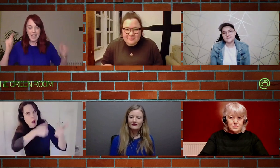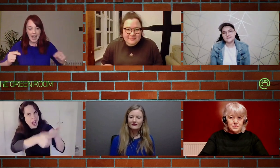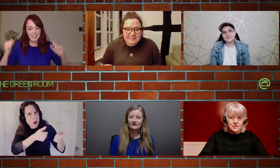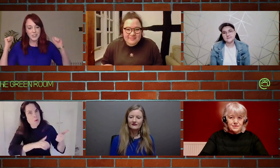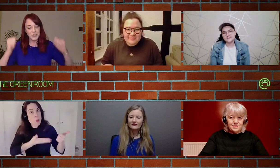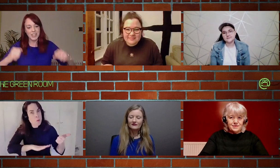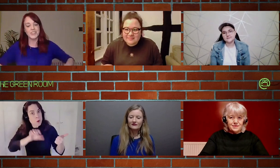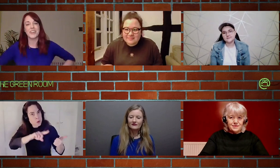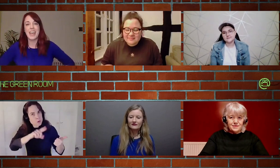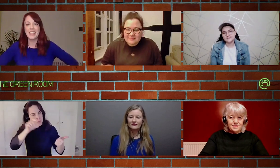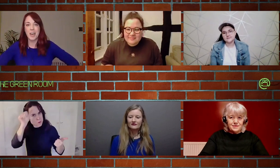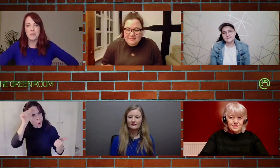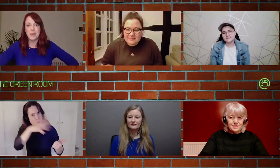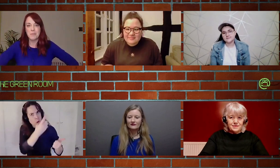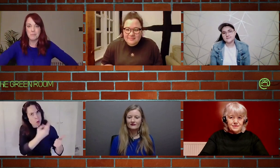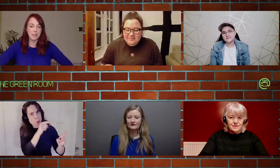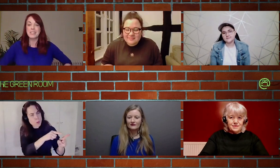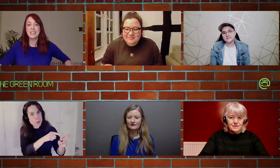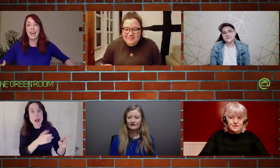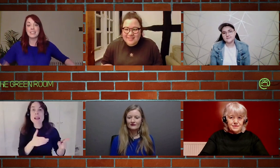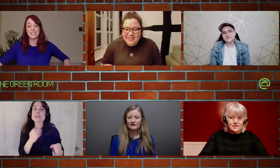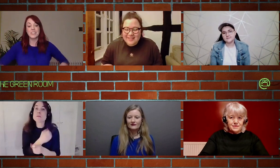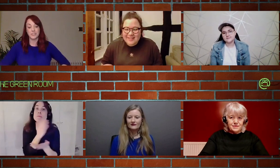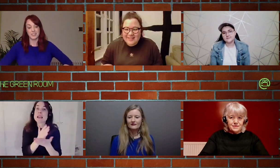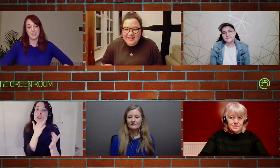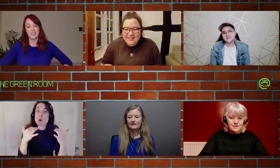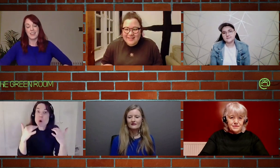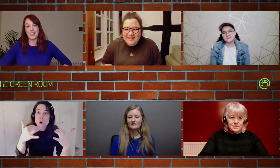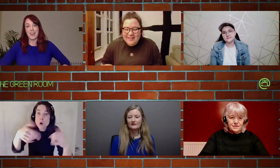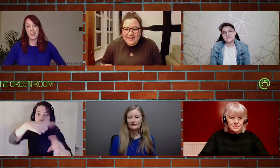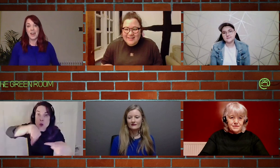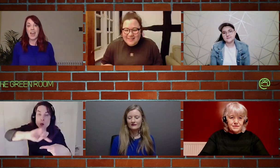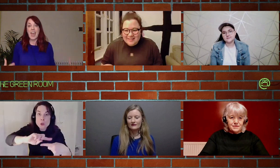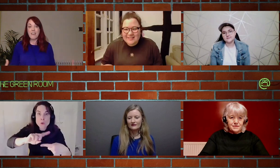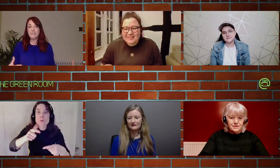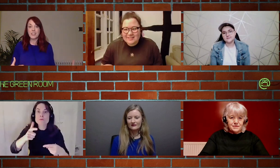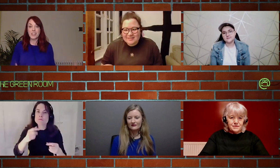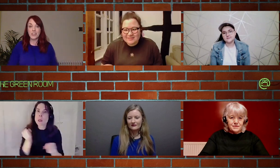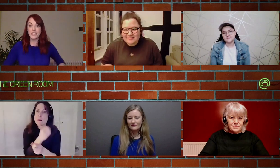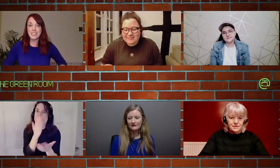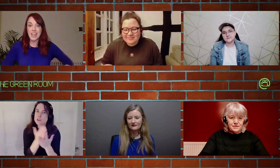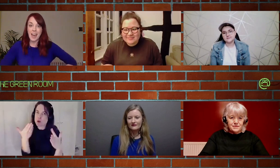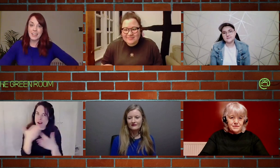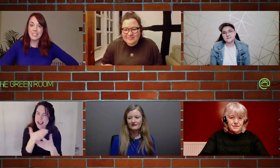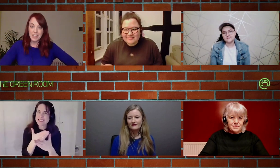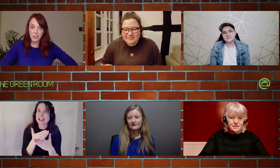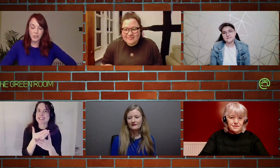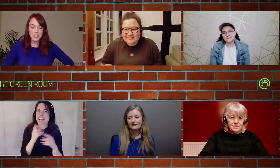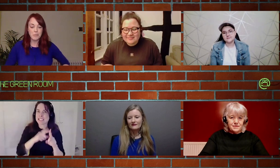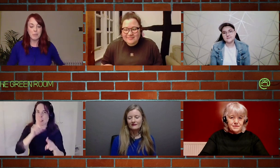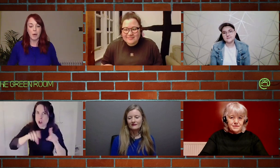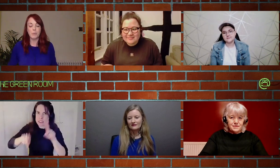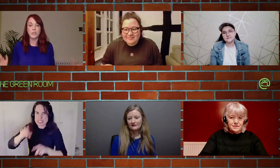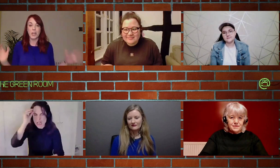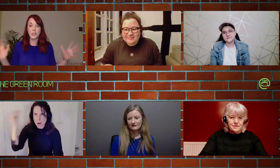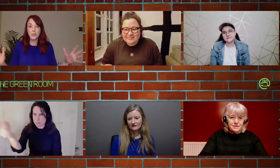and center in the coming months and years. Every Thursday at 7 30, we publish a new